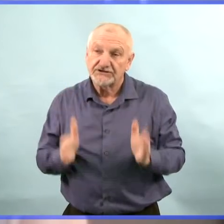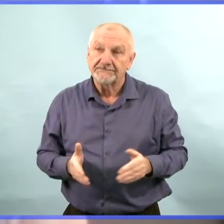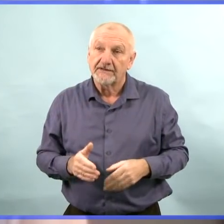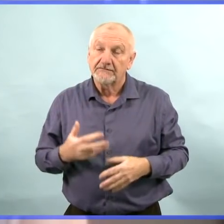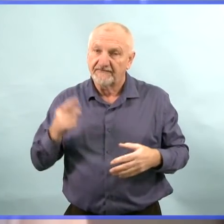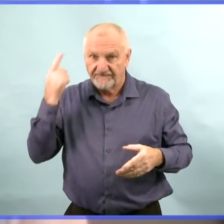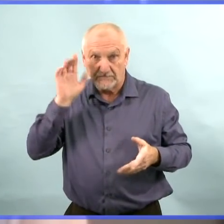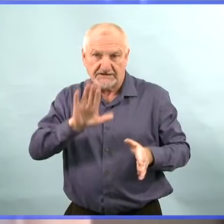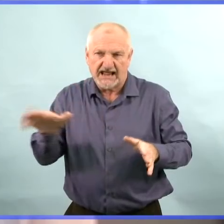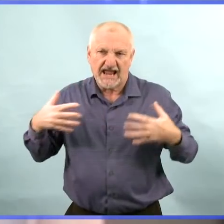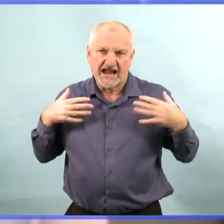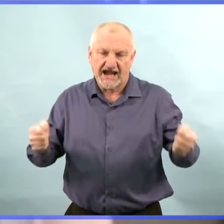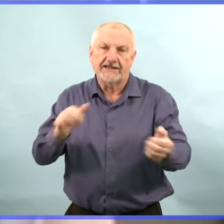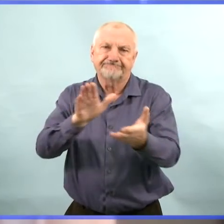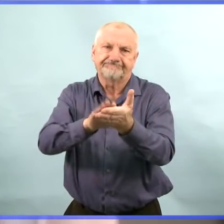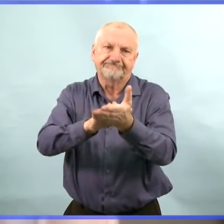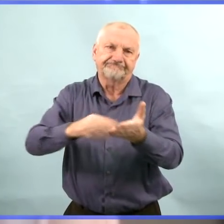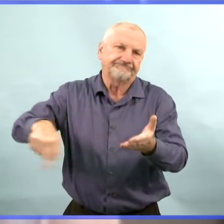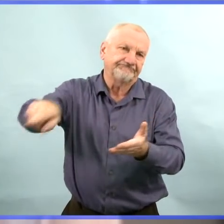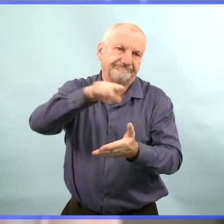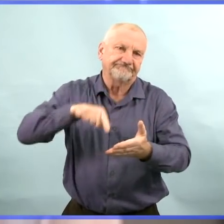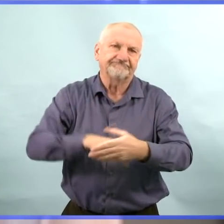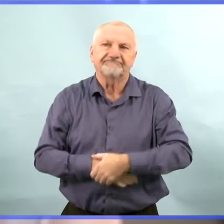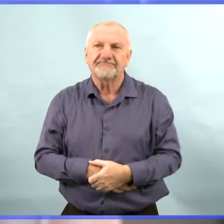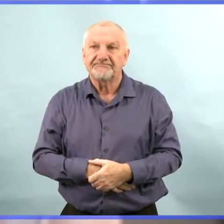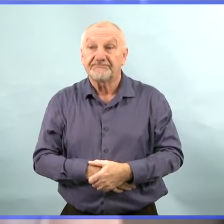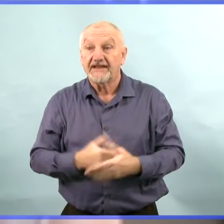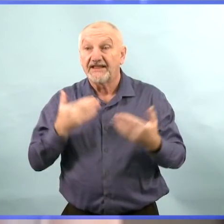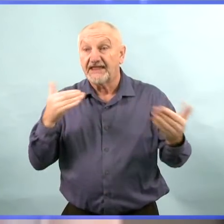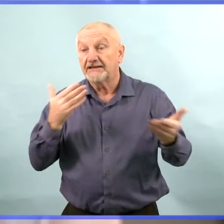their thanks for this so so thanks and i'm going to pass it over to dr